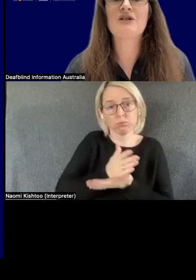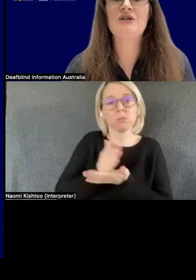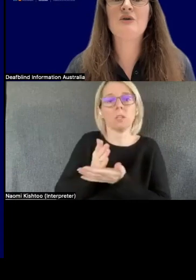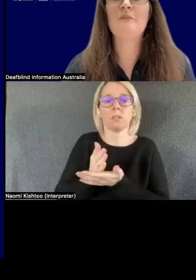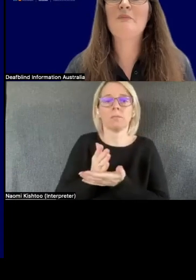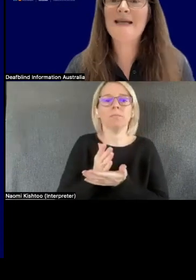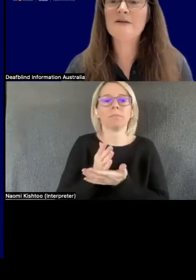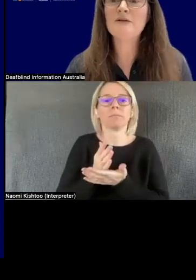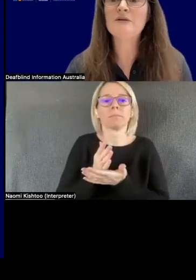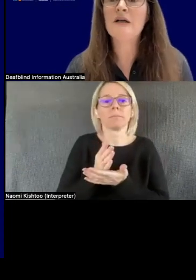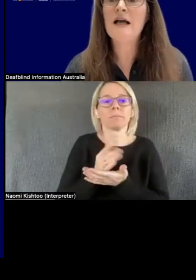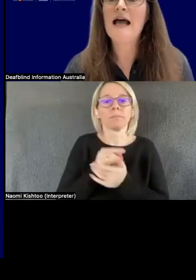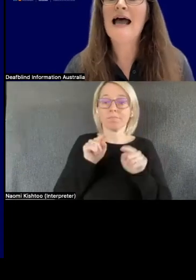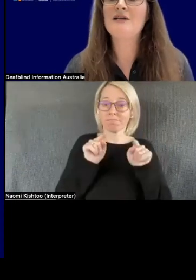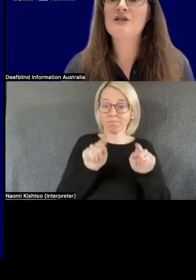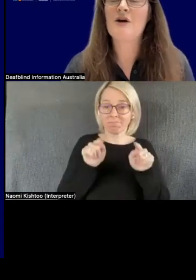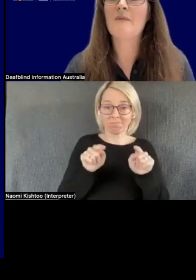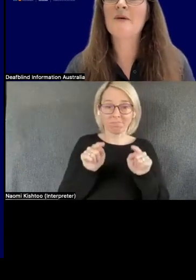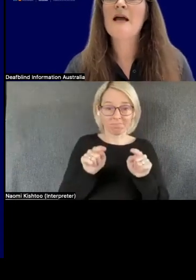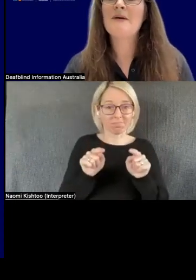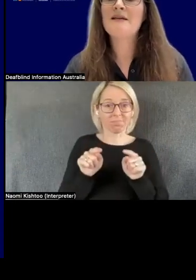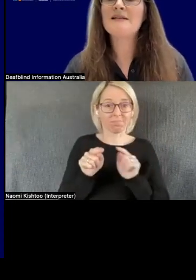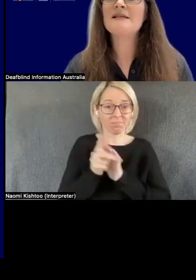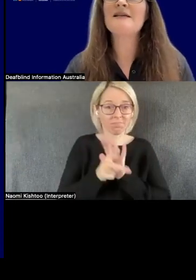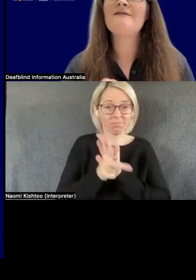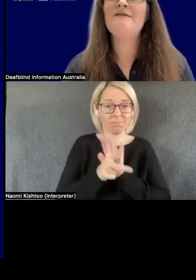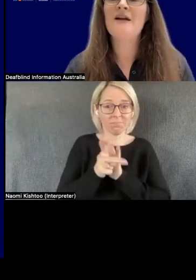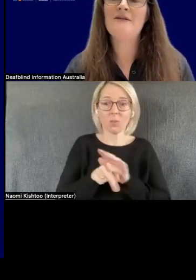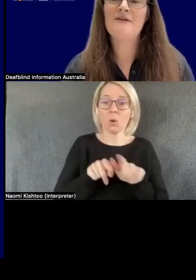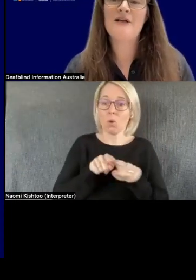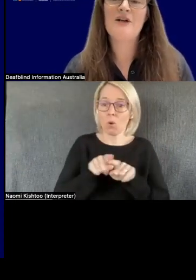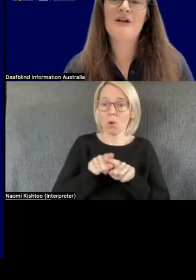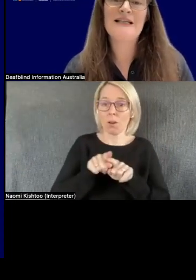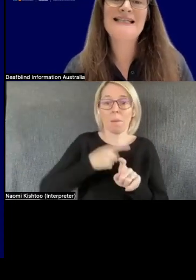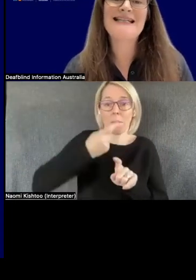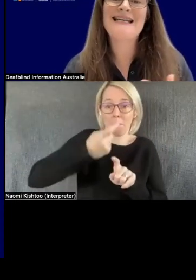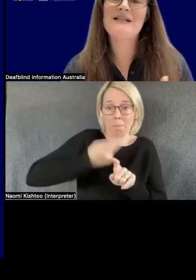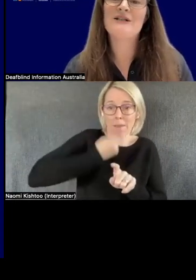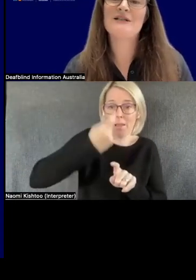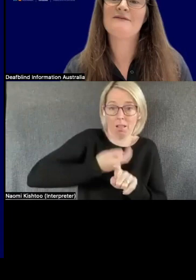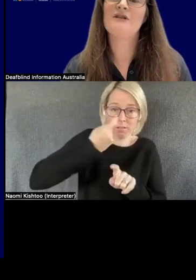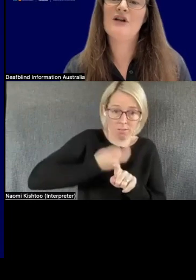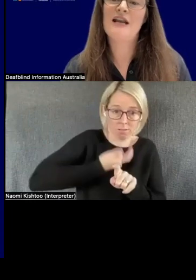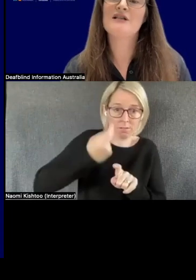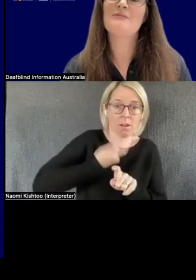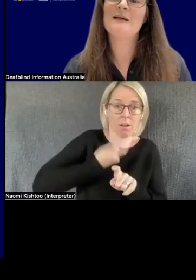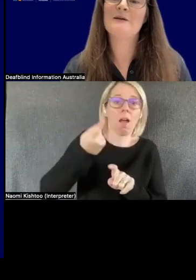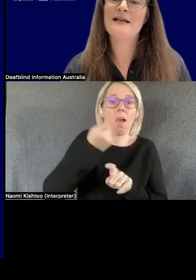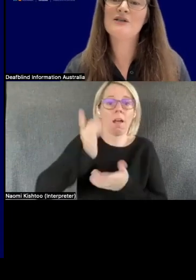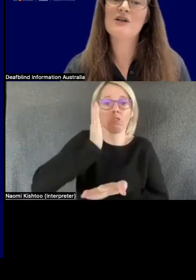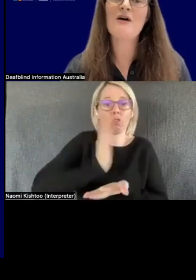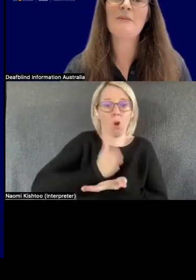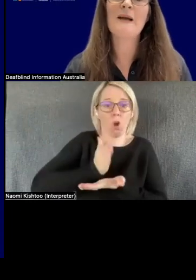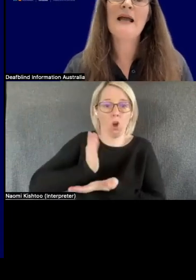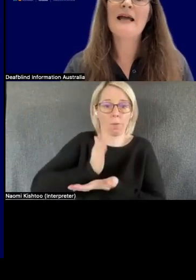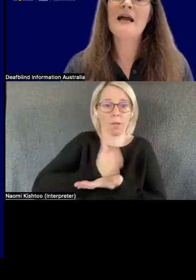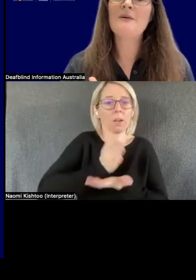to peel and chop, but this is at the very, very early stages of learning to peel and chop, and I